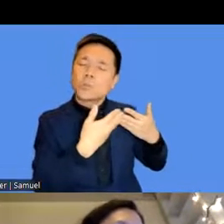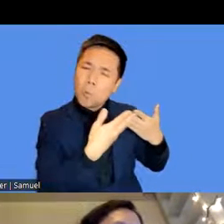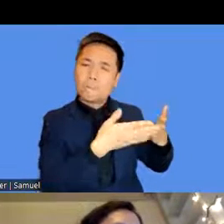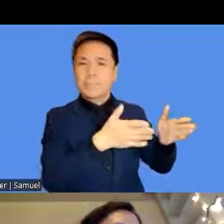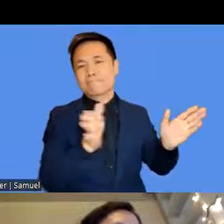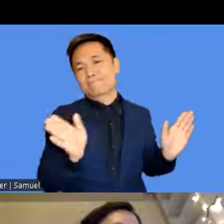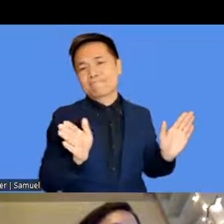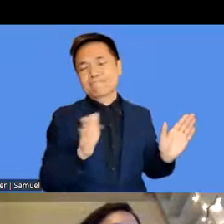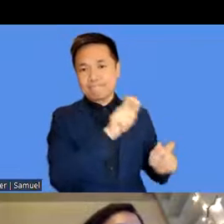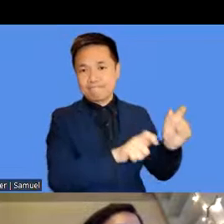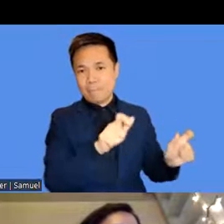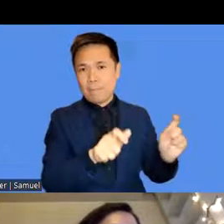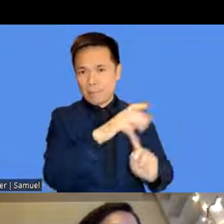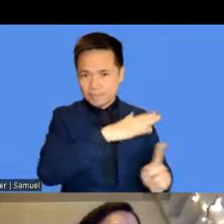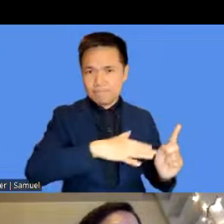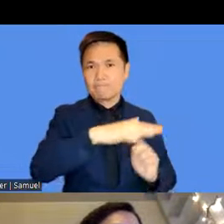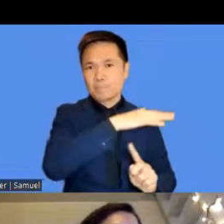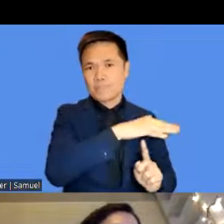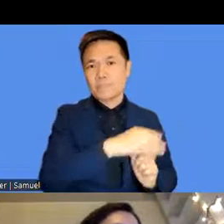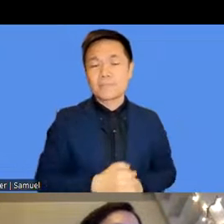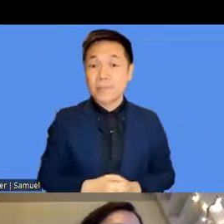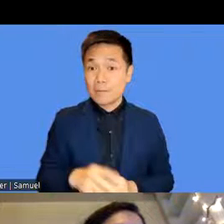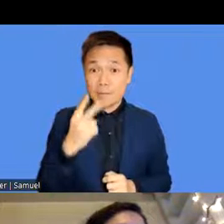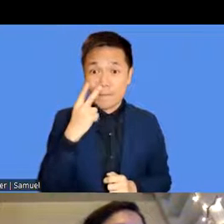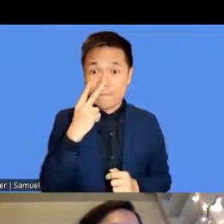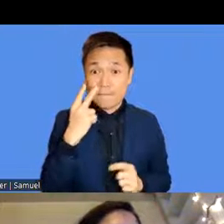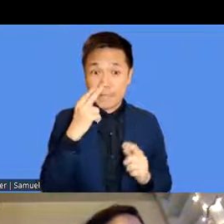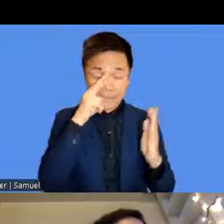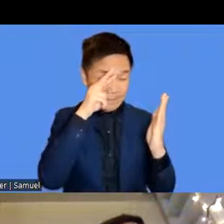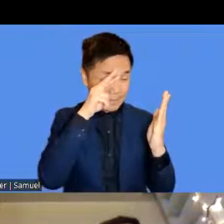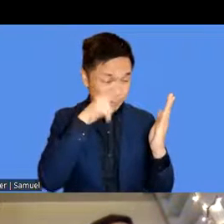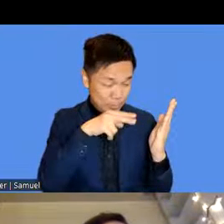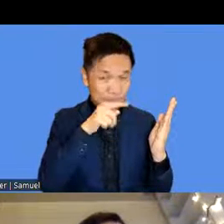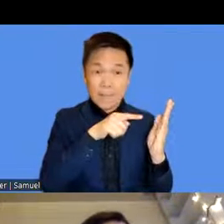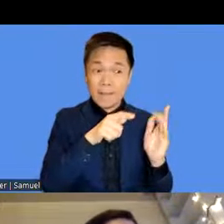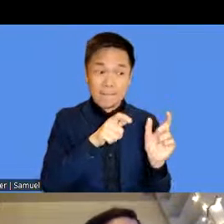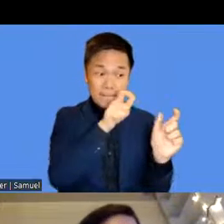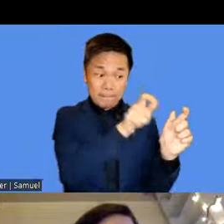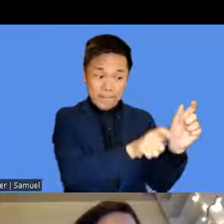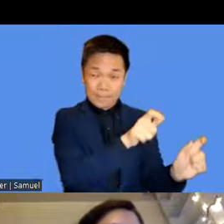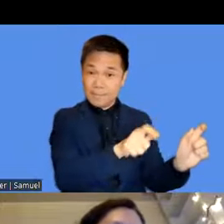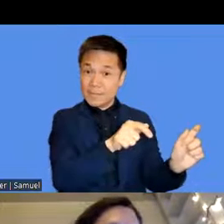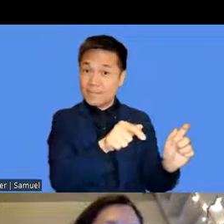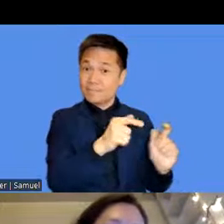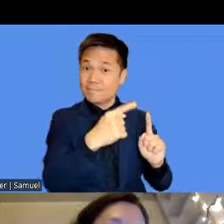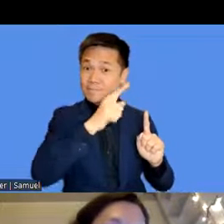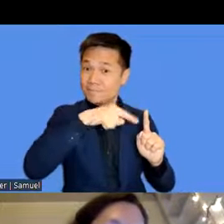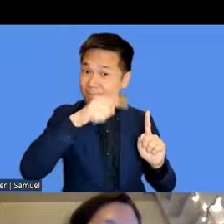So, taken from different definitions, we define citizen generated data as data that individuals